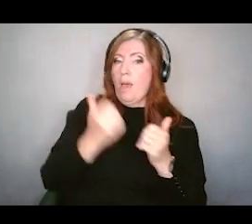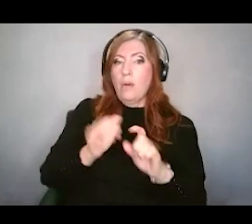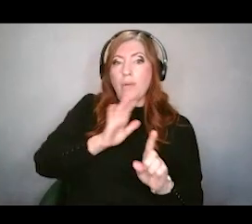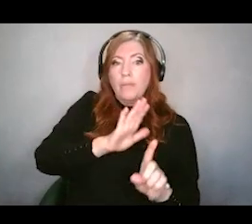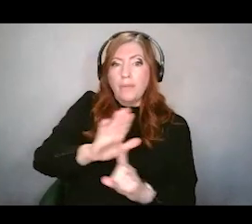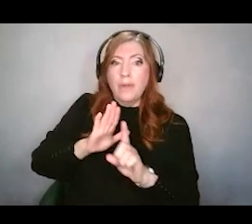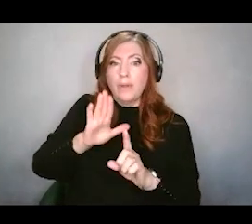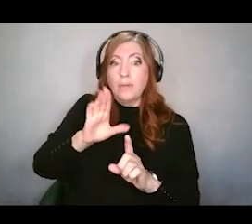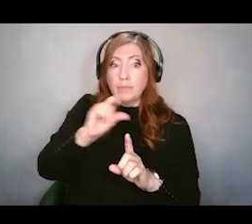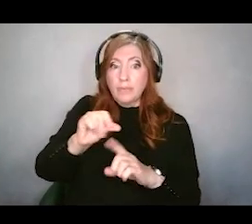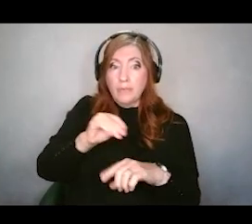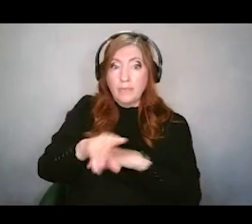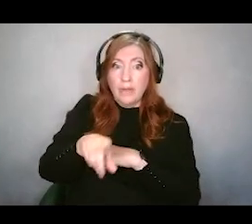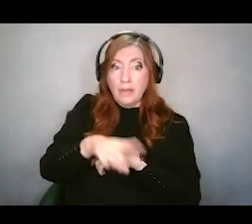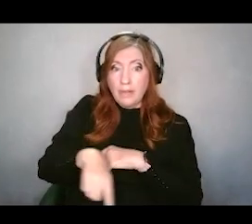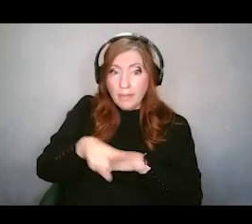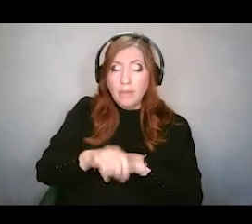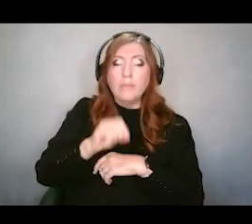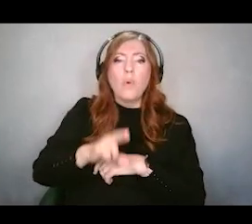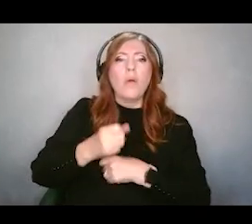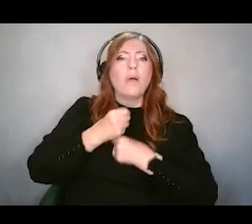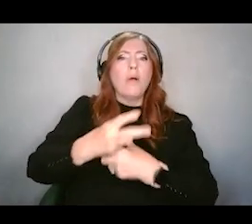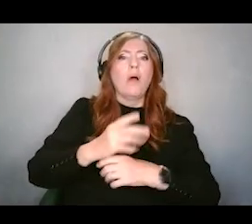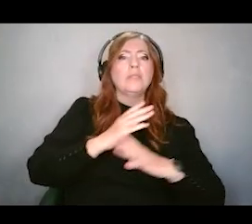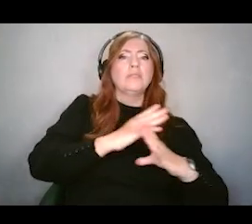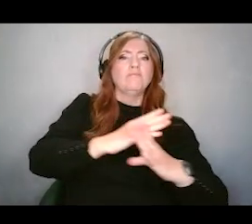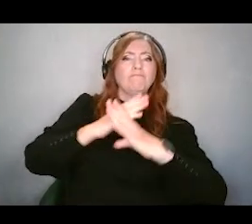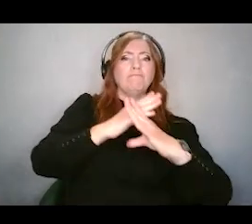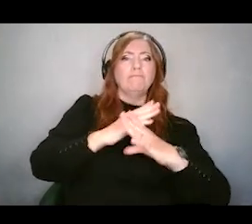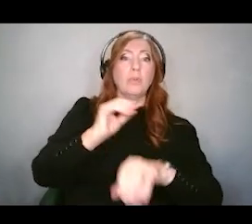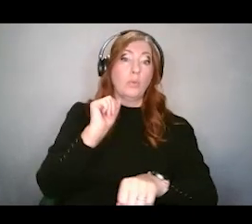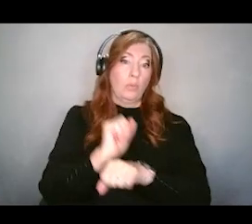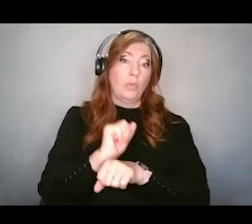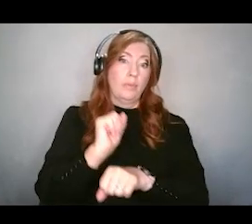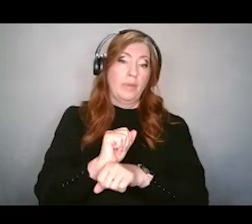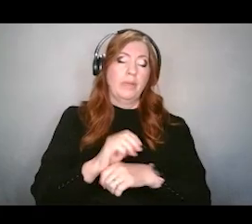barriers to employment. You might be wondering,